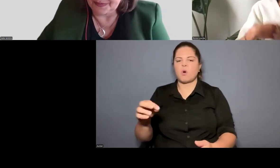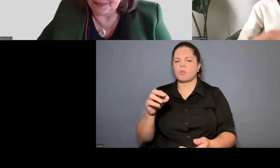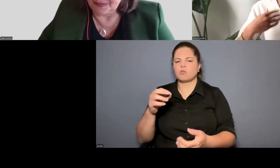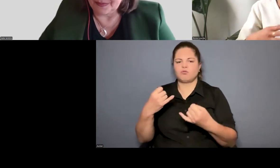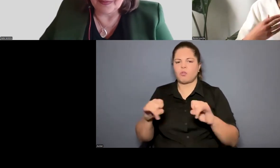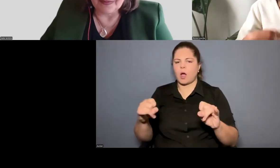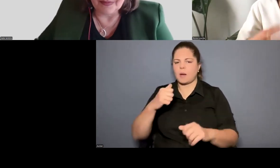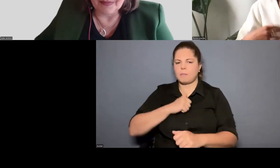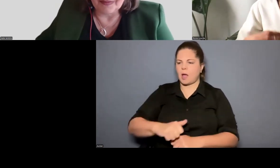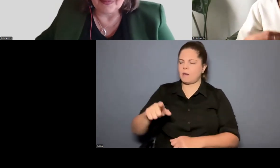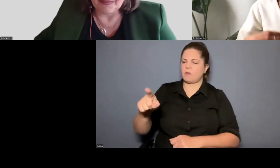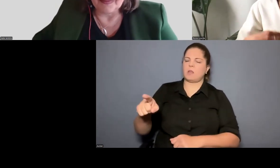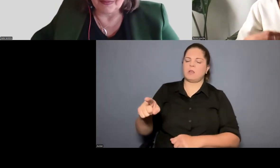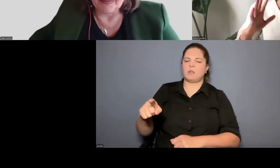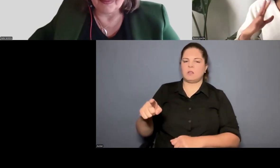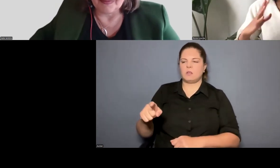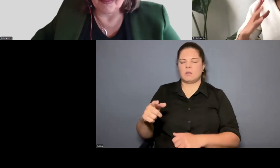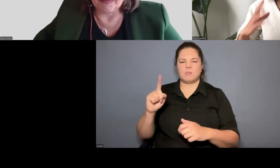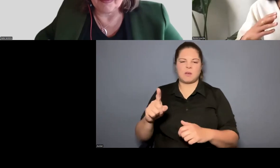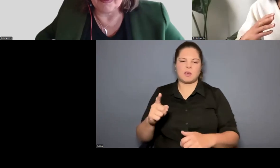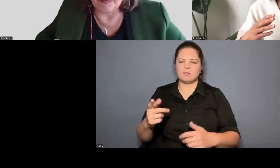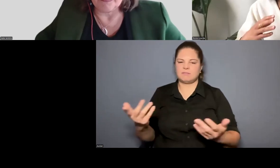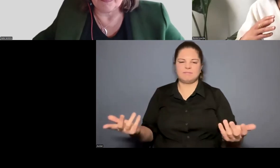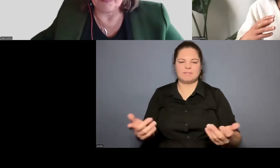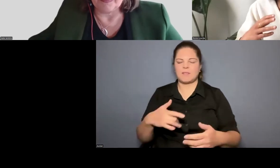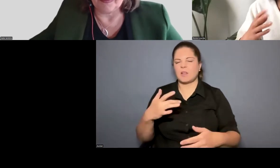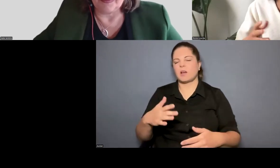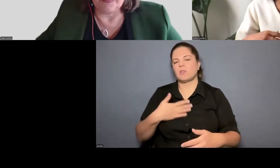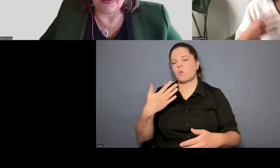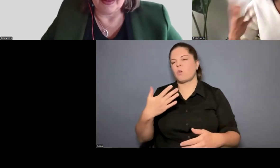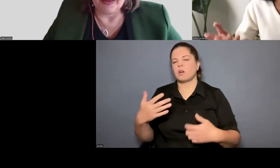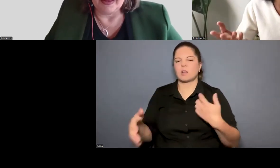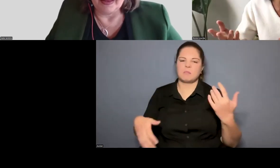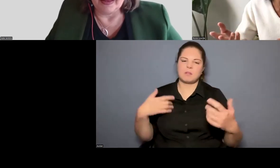find that they do not want to make a big fuss about something that other people are going to